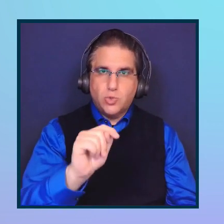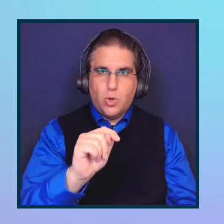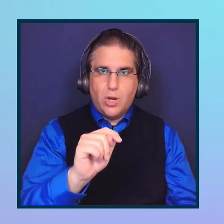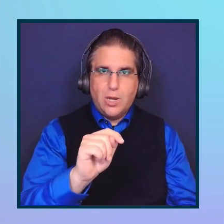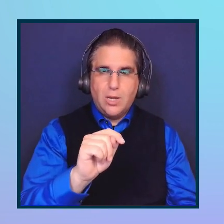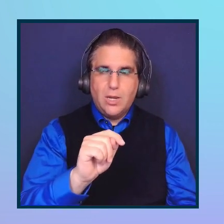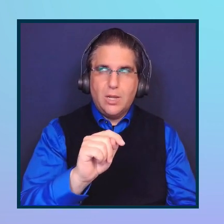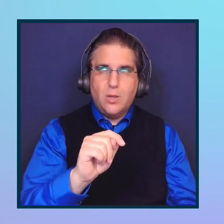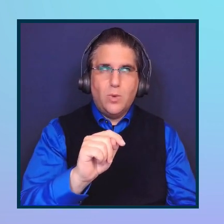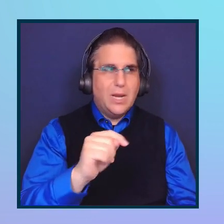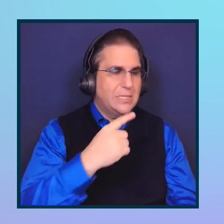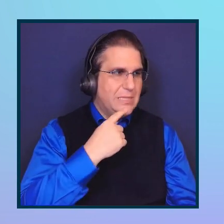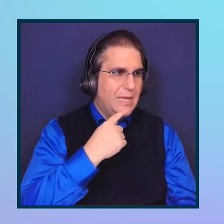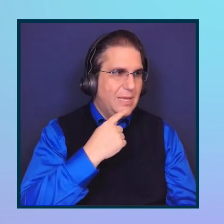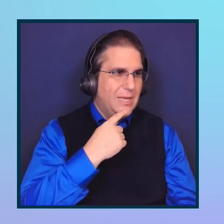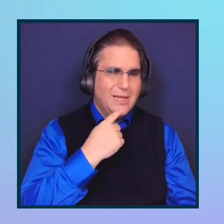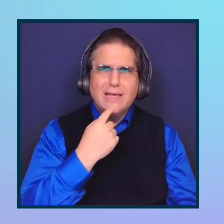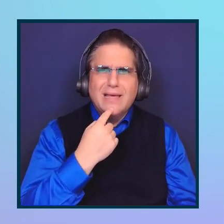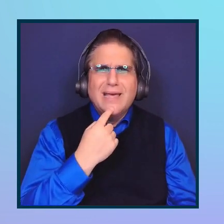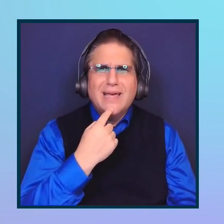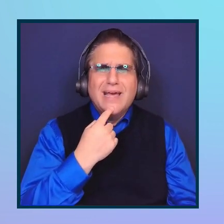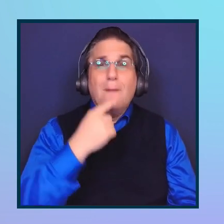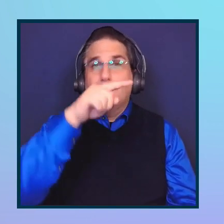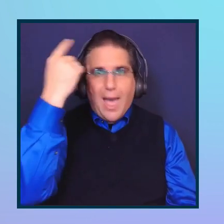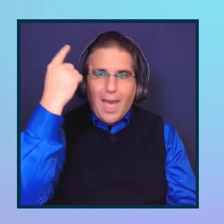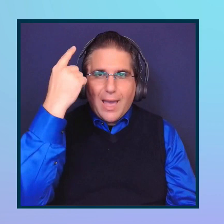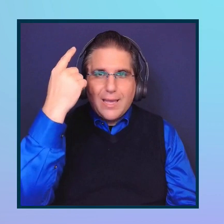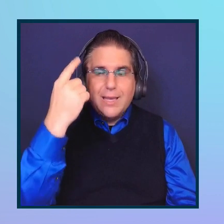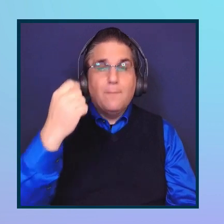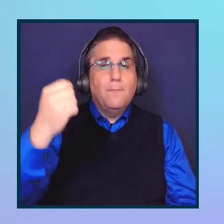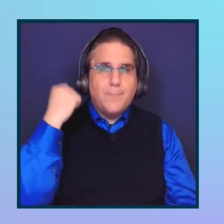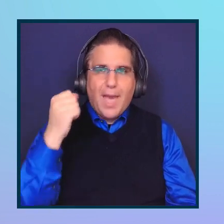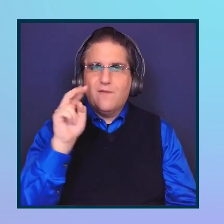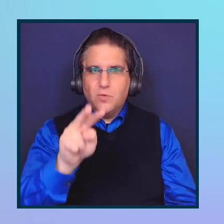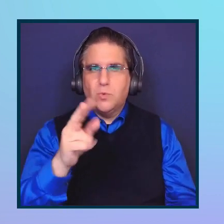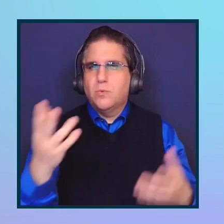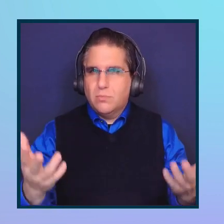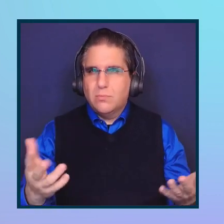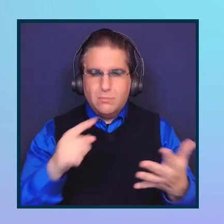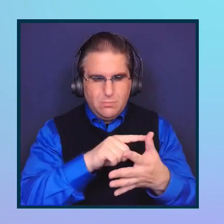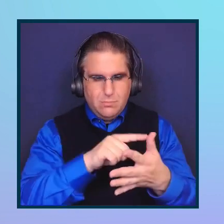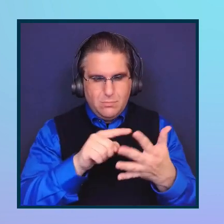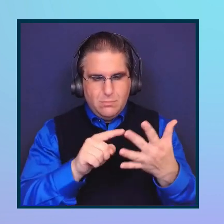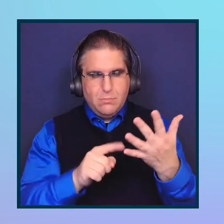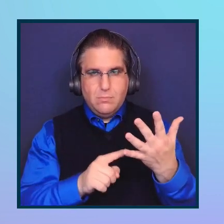I forgot what I said. Hector's short, black, back view, kind of like keep it short, keep it consistent.